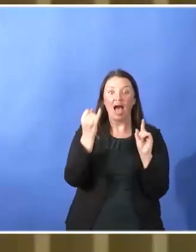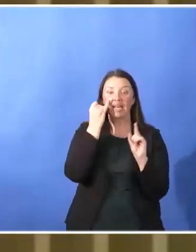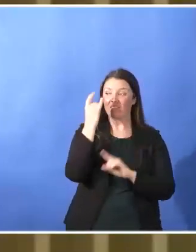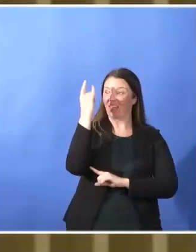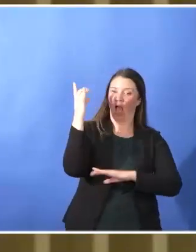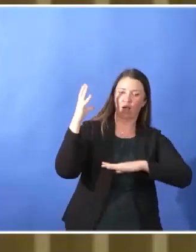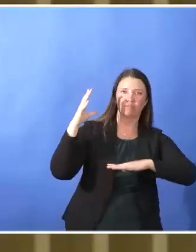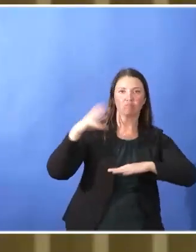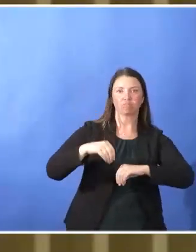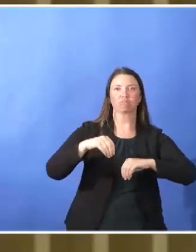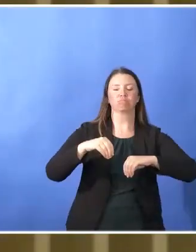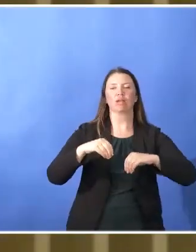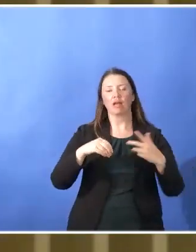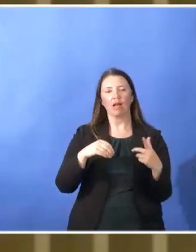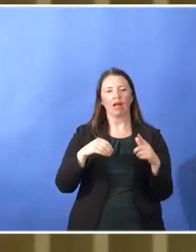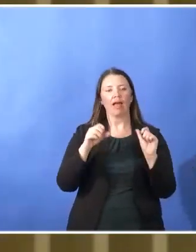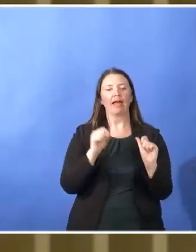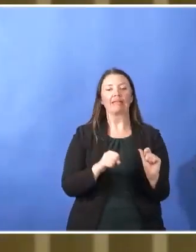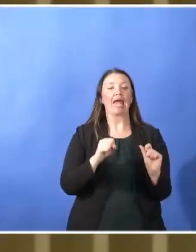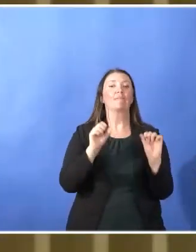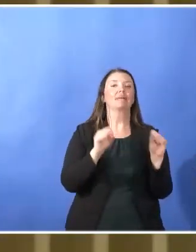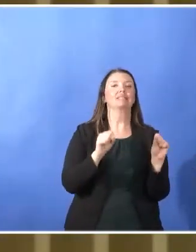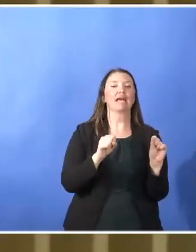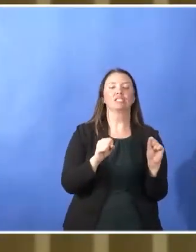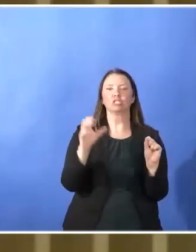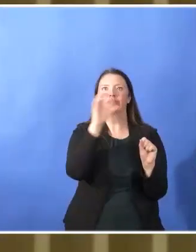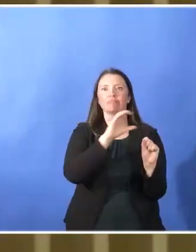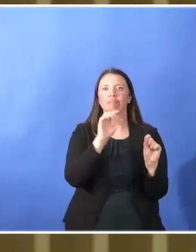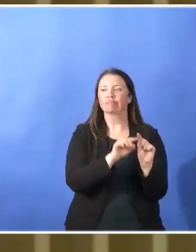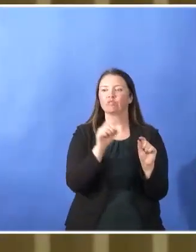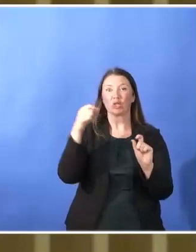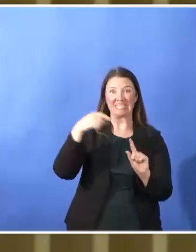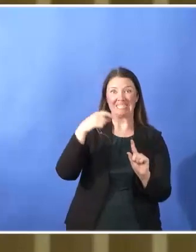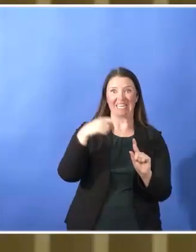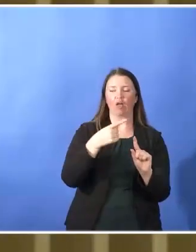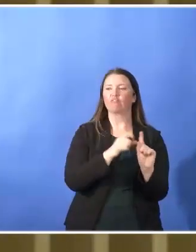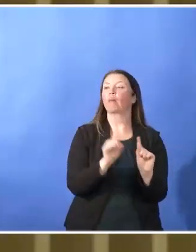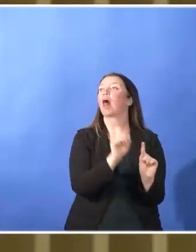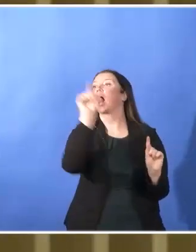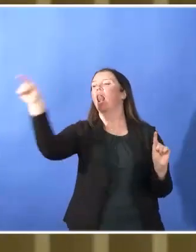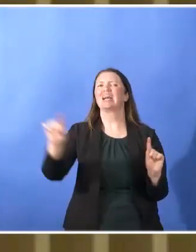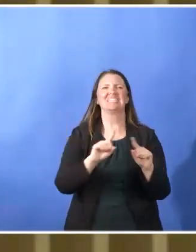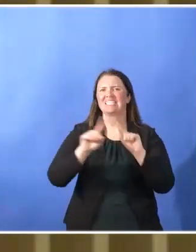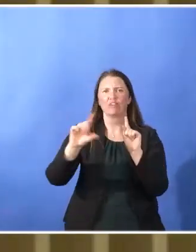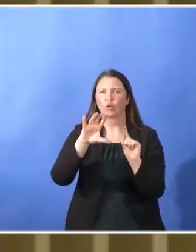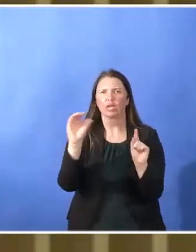CAN GET ANOTHER FORM OF COVERAGE FROM ANOTHER CARRIER.